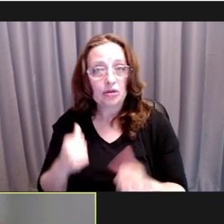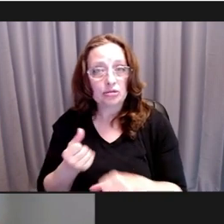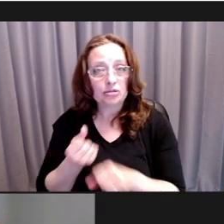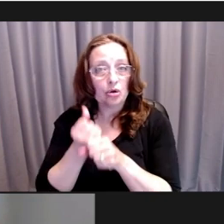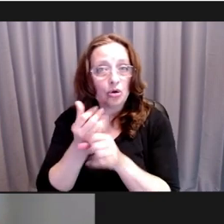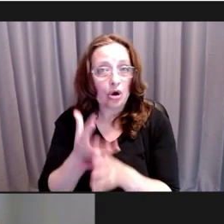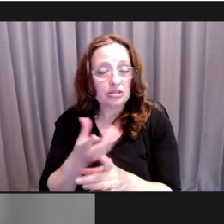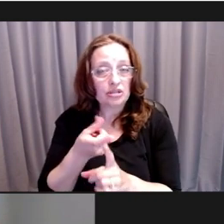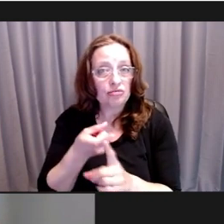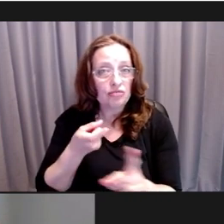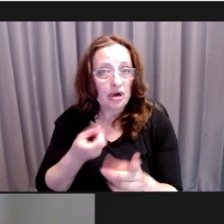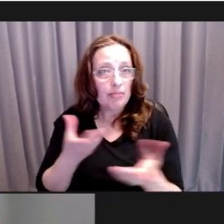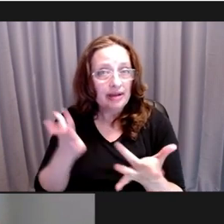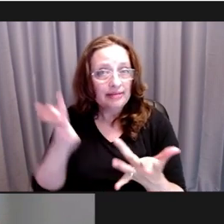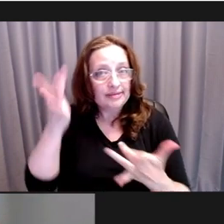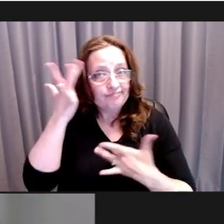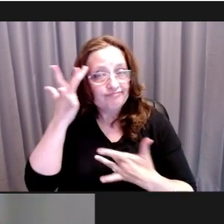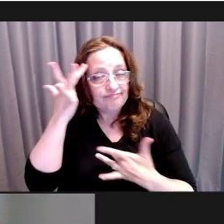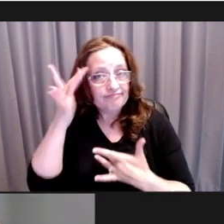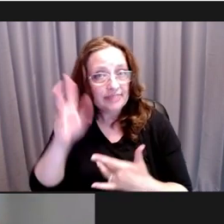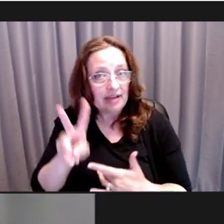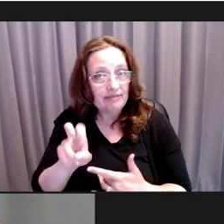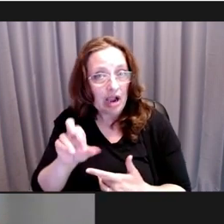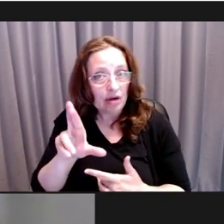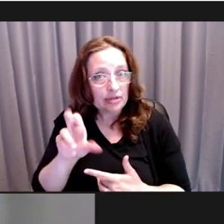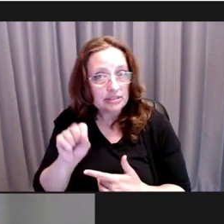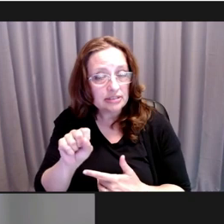So we think about the viral causes... You know, the most prominent, I mentioned,